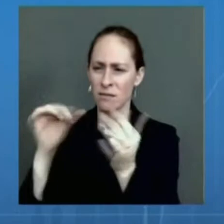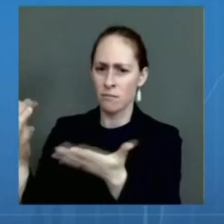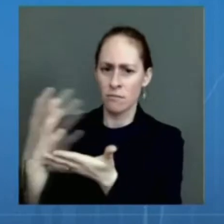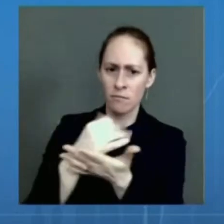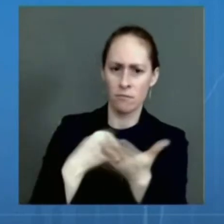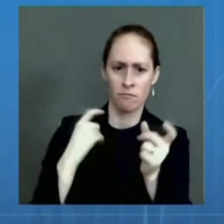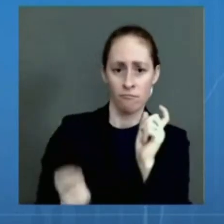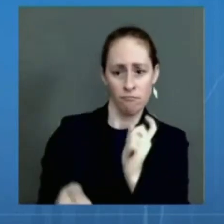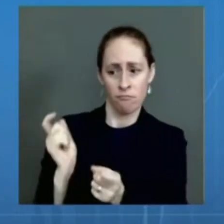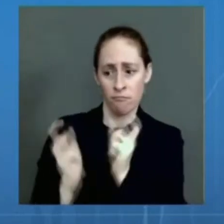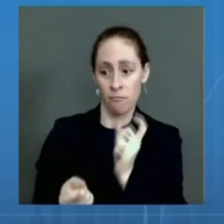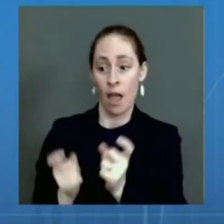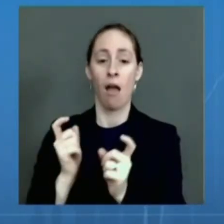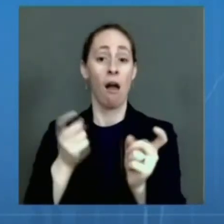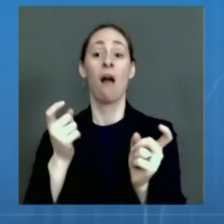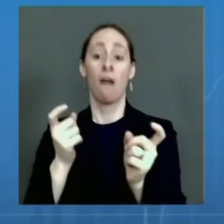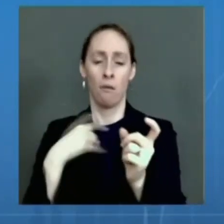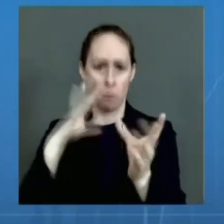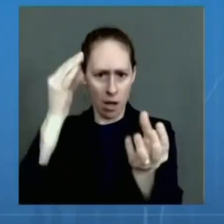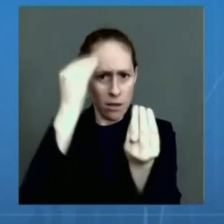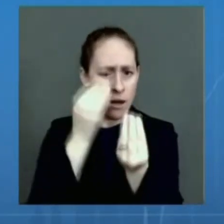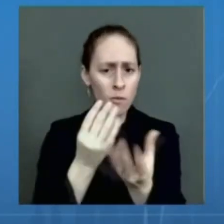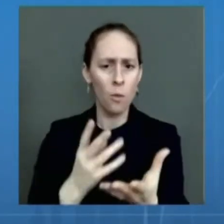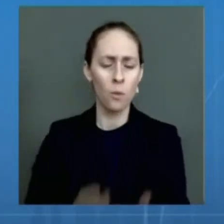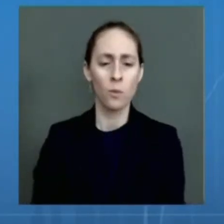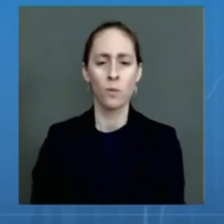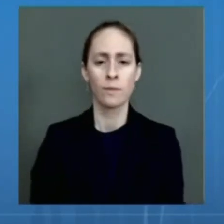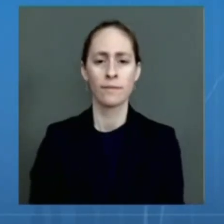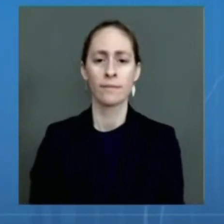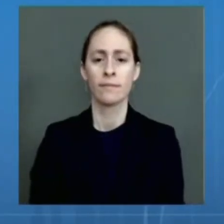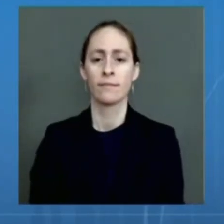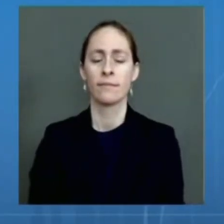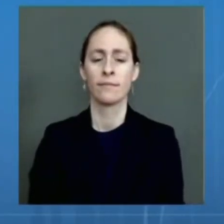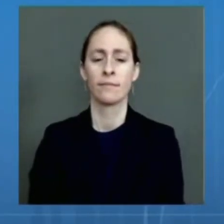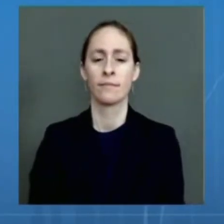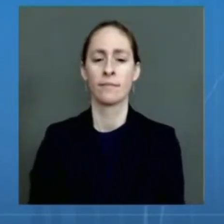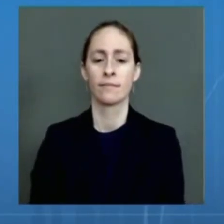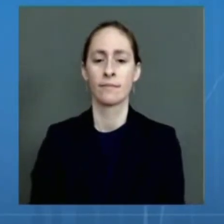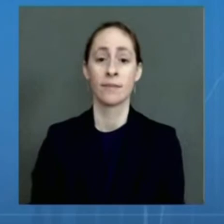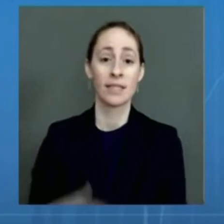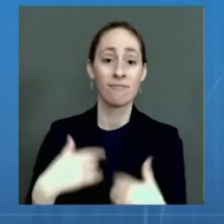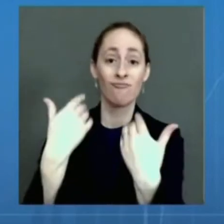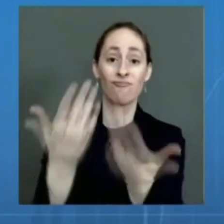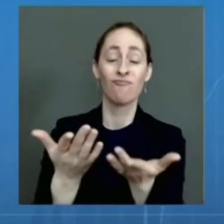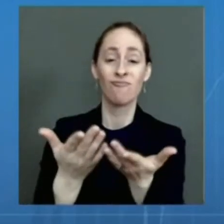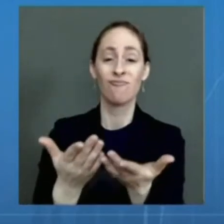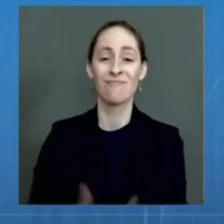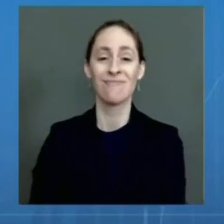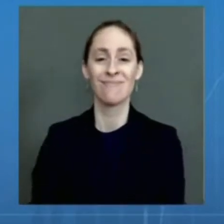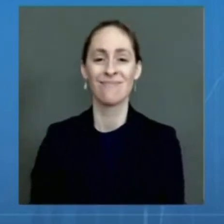TO DATE AND MOST IMPORTANTLY THE AMERICAN PEOPLE SAFE. DR. WOLIN SKI.